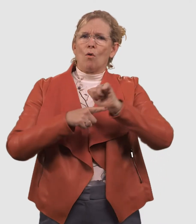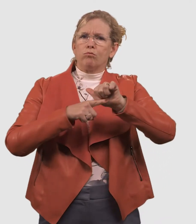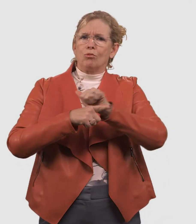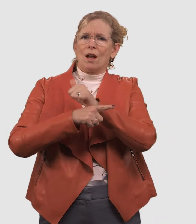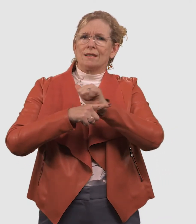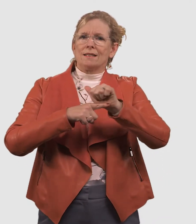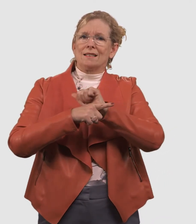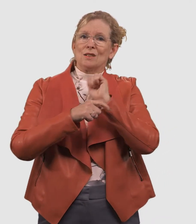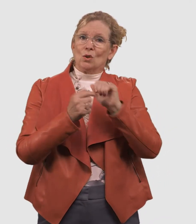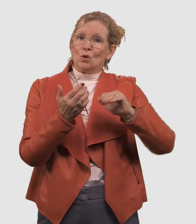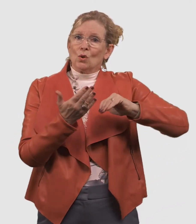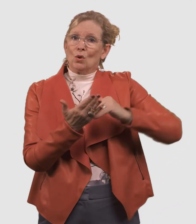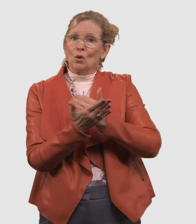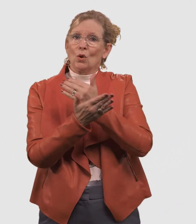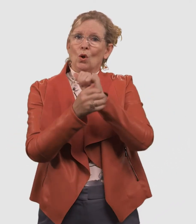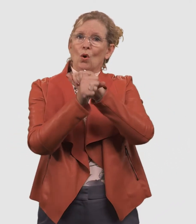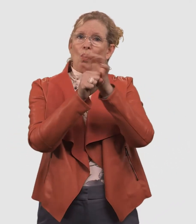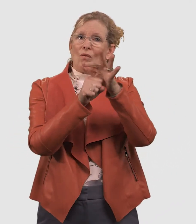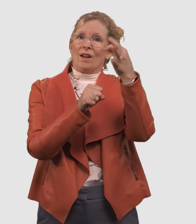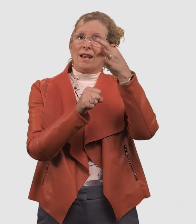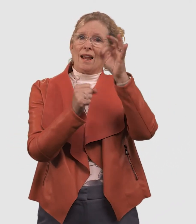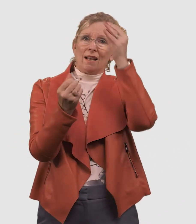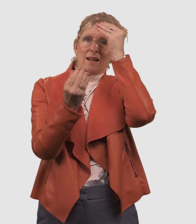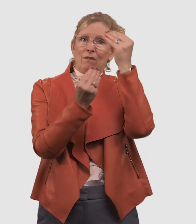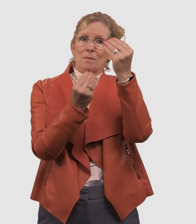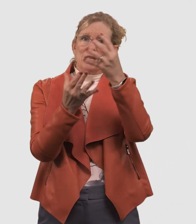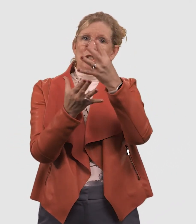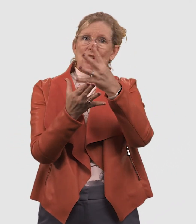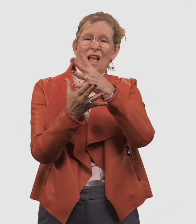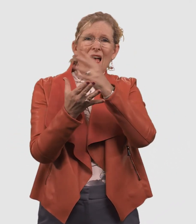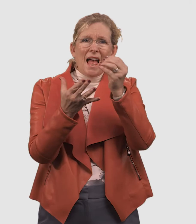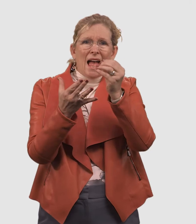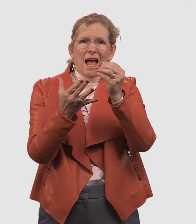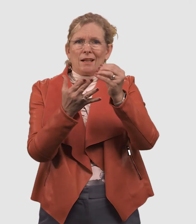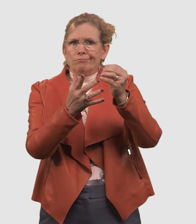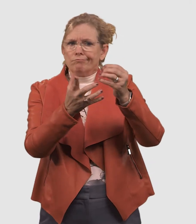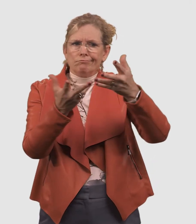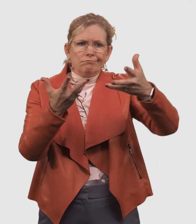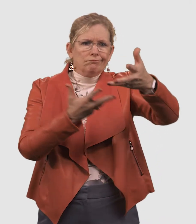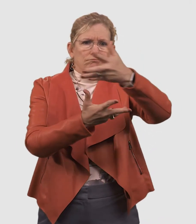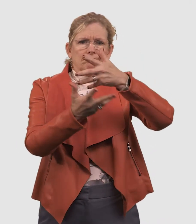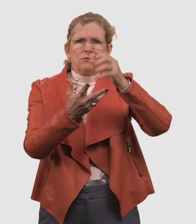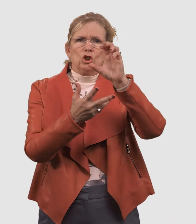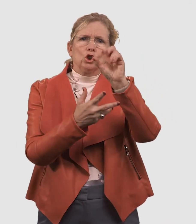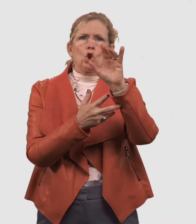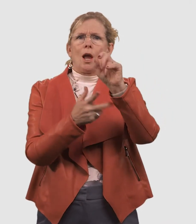We pledged to adjust our practices as new COVID-19 information